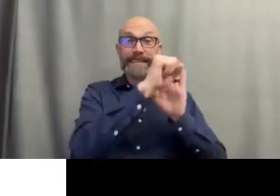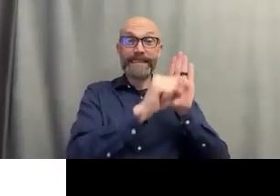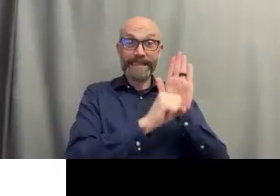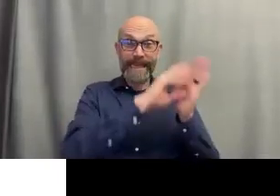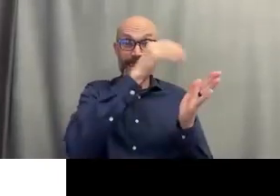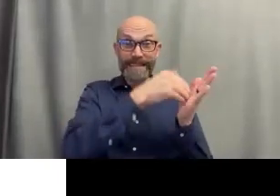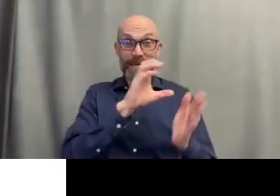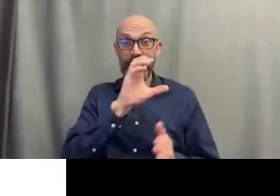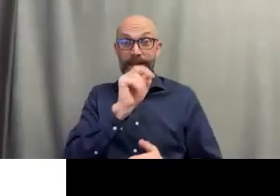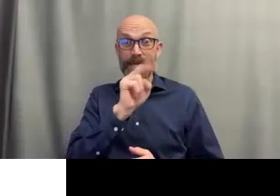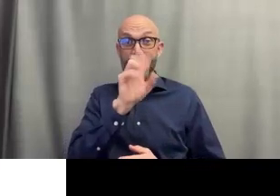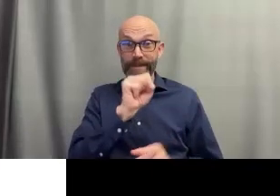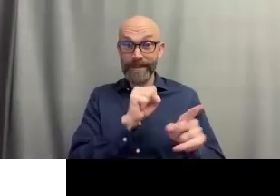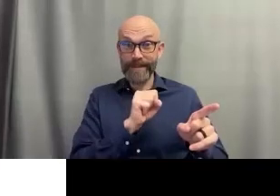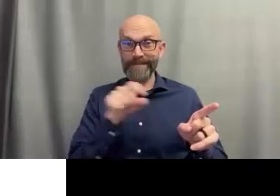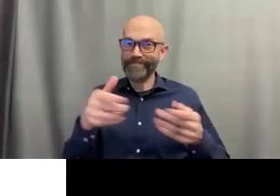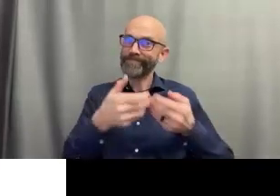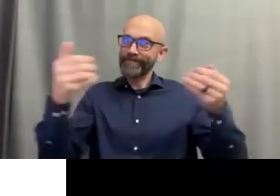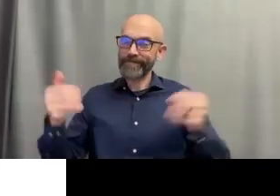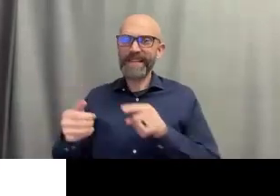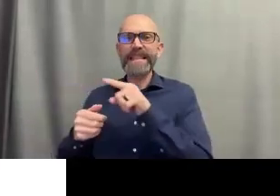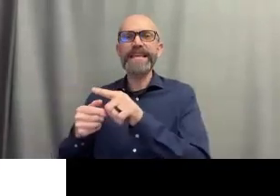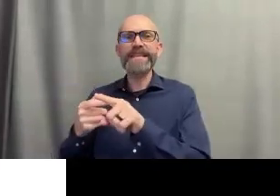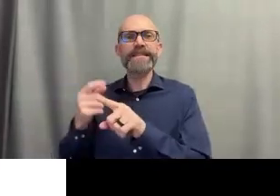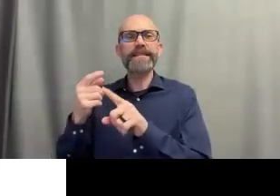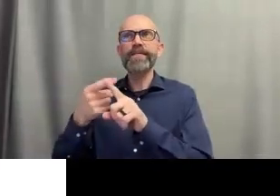This is through, I think it's the state,